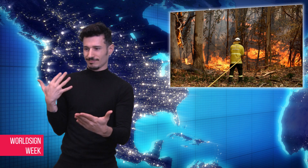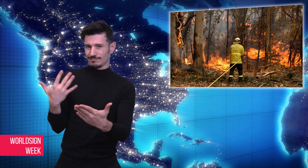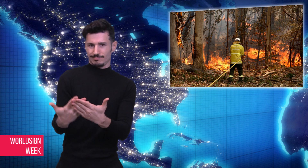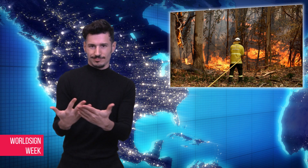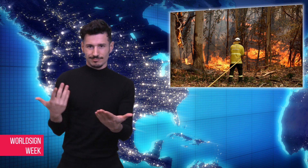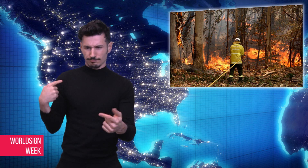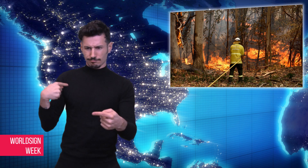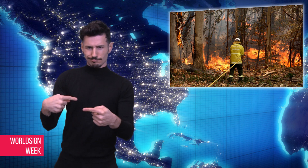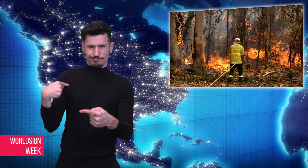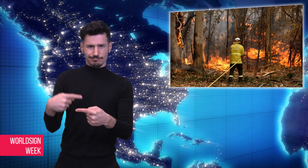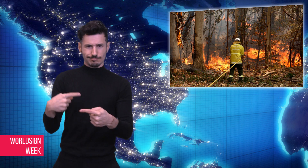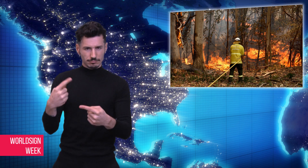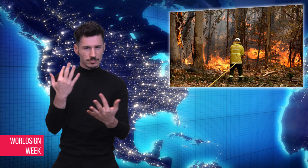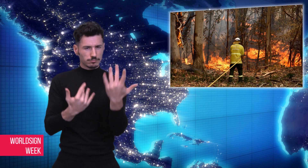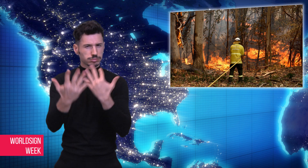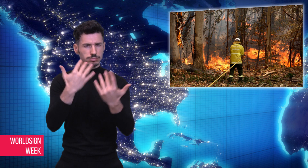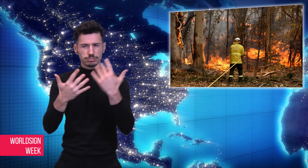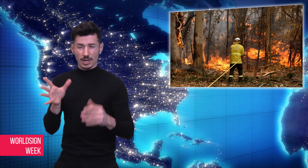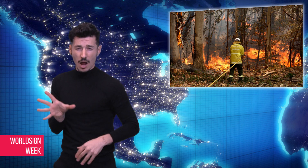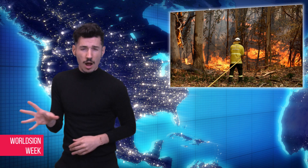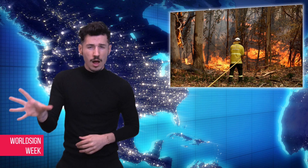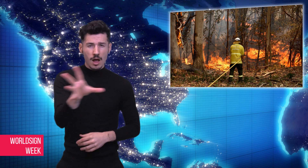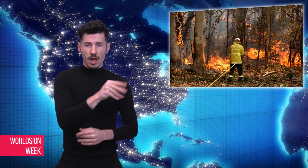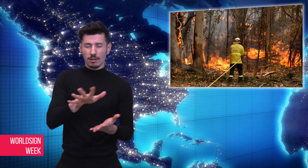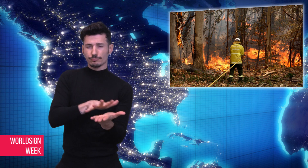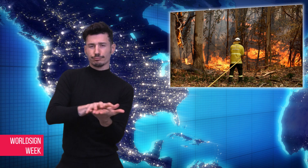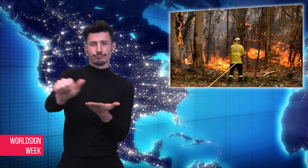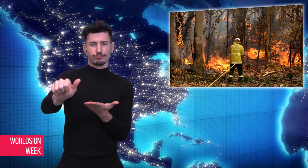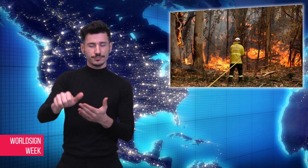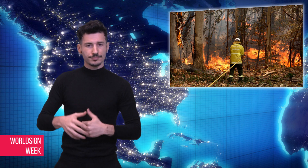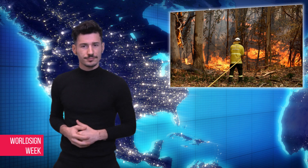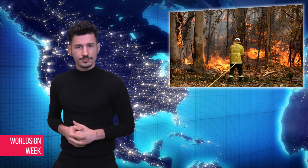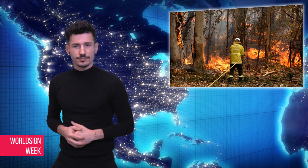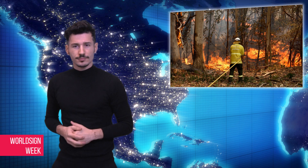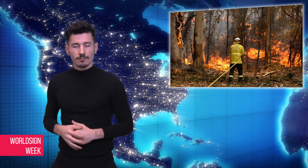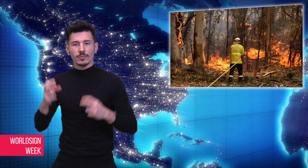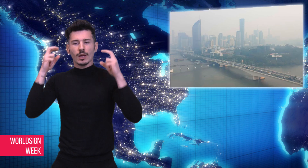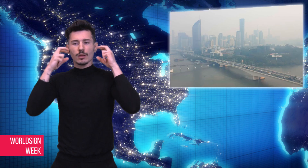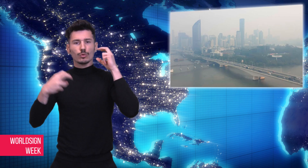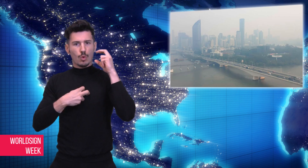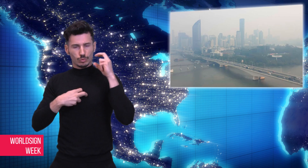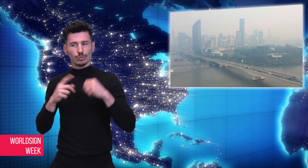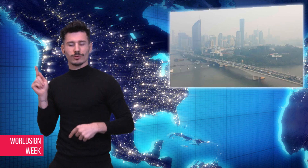Over 1 million hectares of forest and farmland have